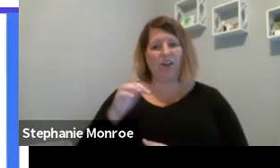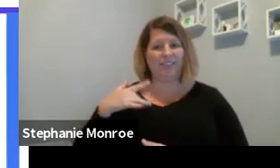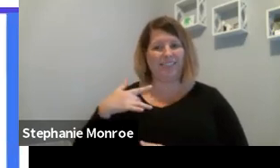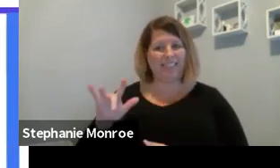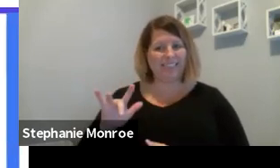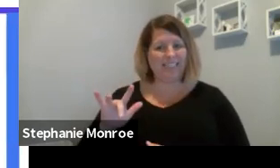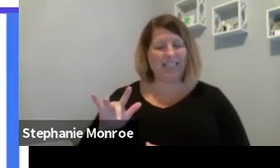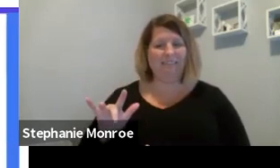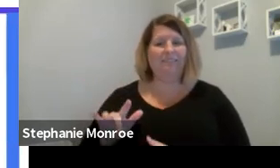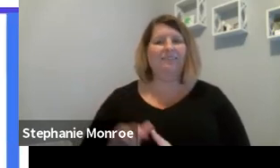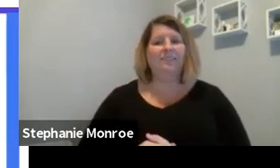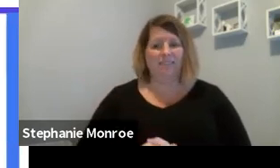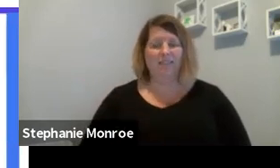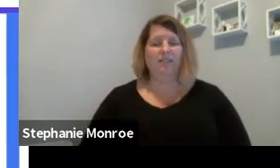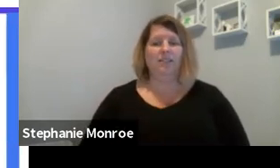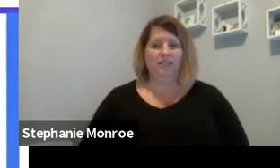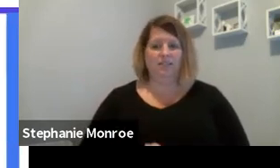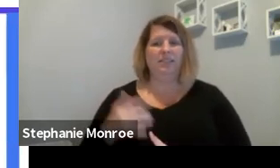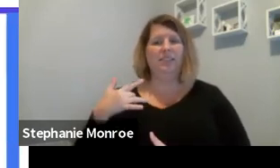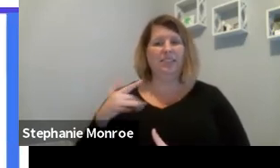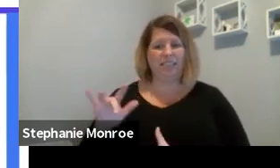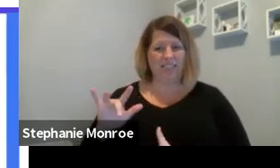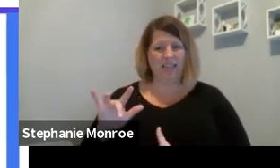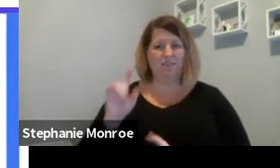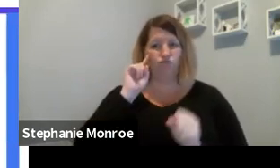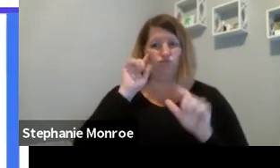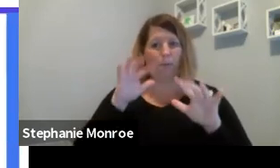It's a sensitive, traumatic experience